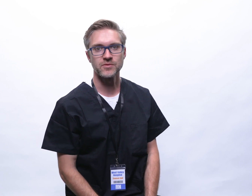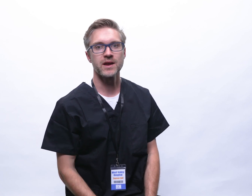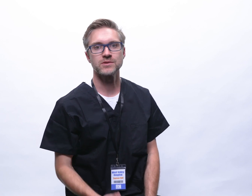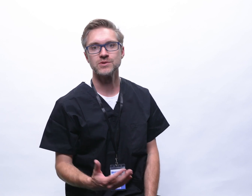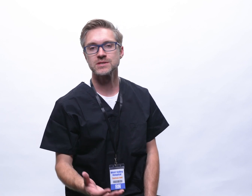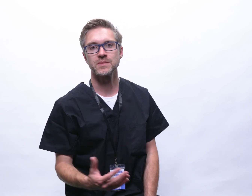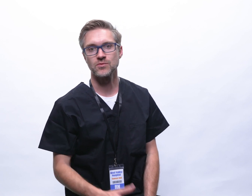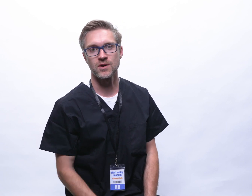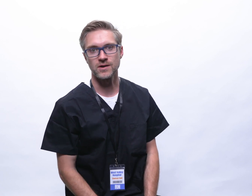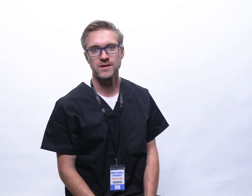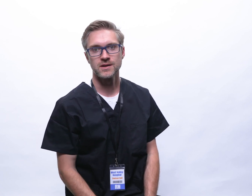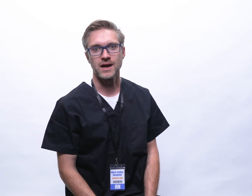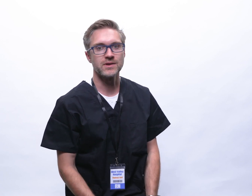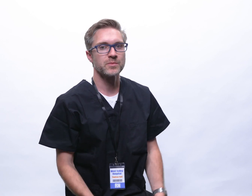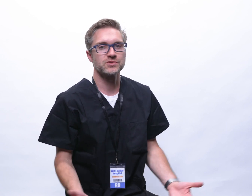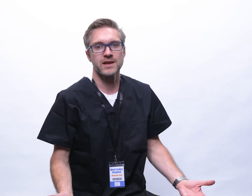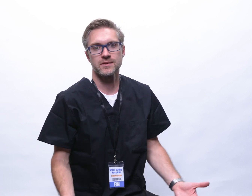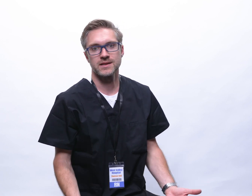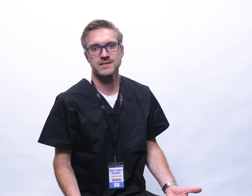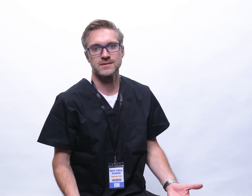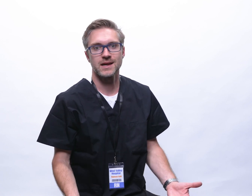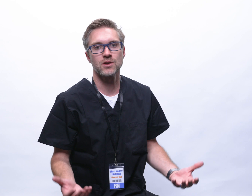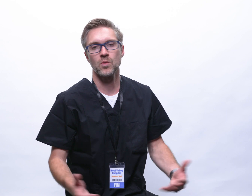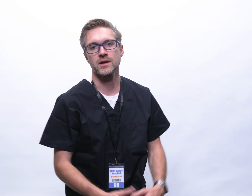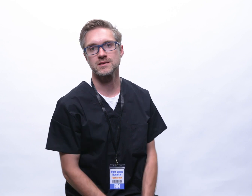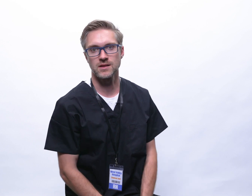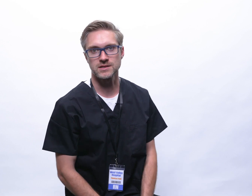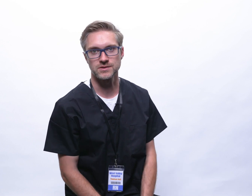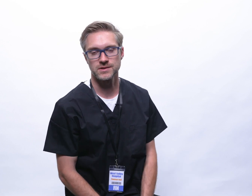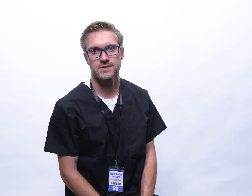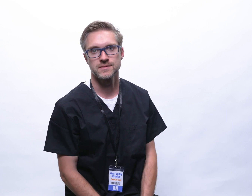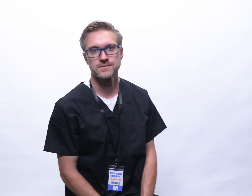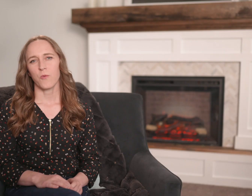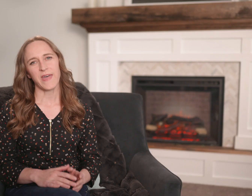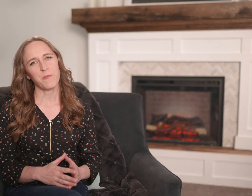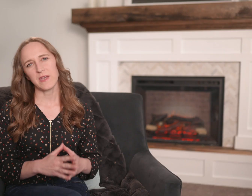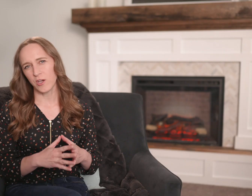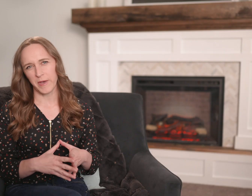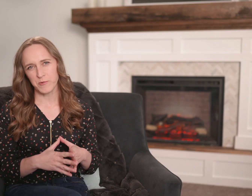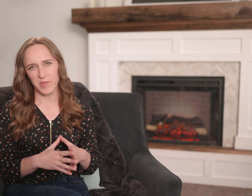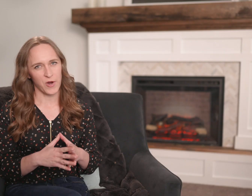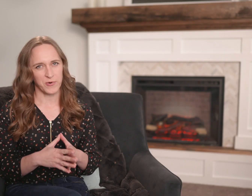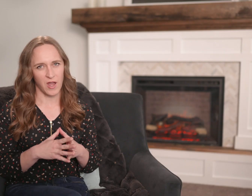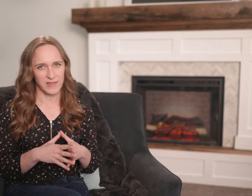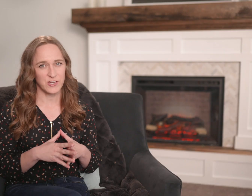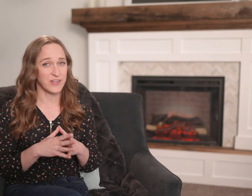I'm afraid I'll do something wrong. I've never been trained on this and I don't want to cause a lawsuit. Without being equipped with the proper knowledge